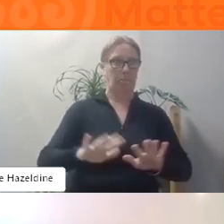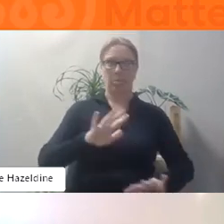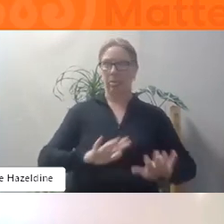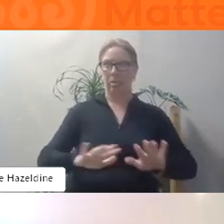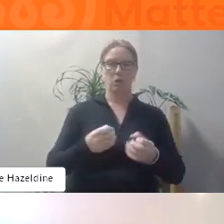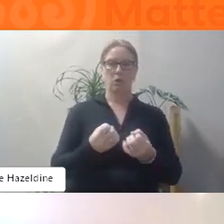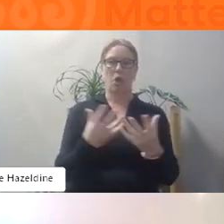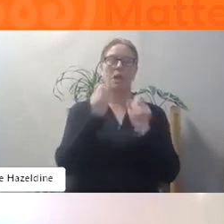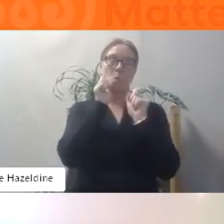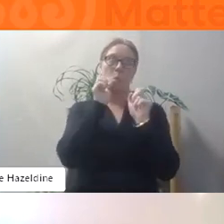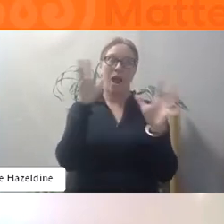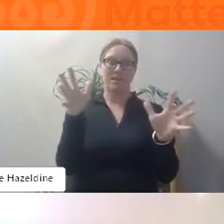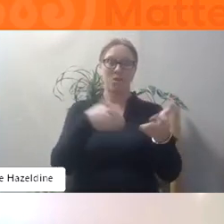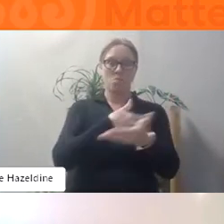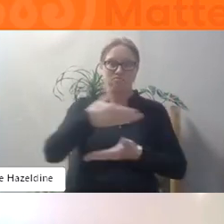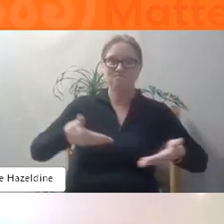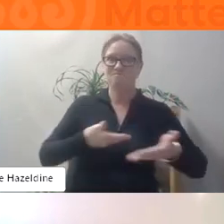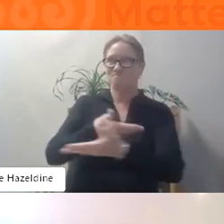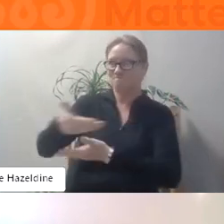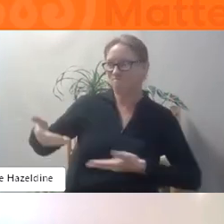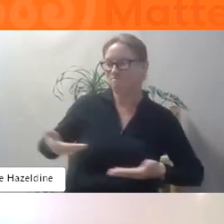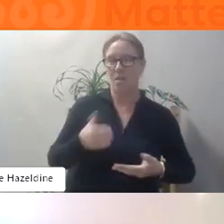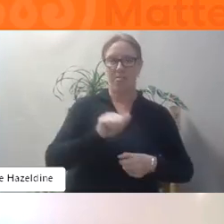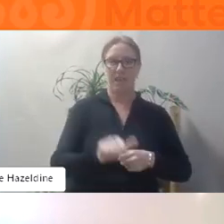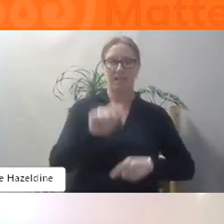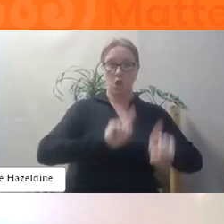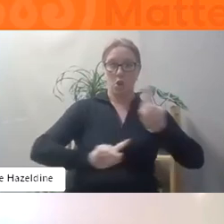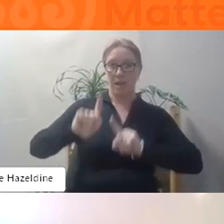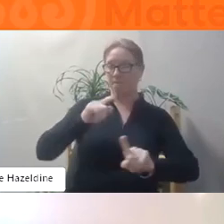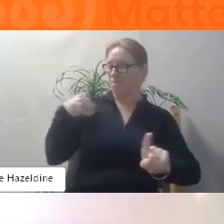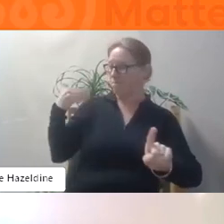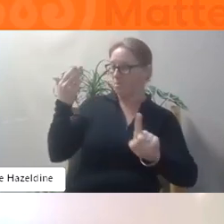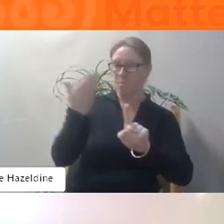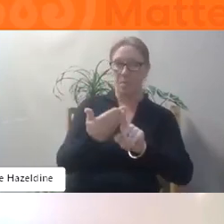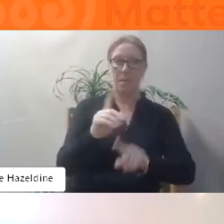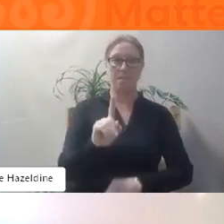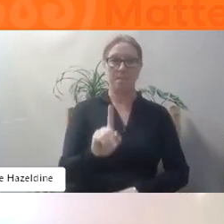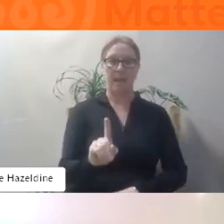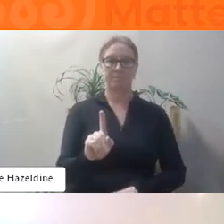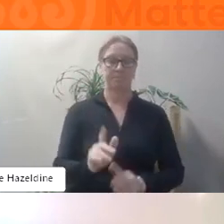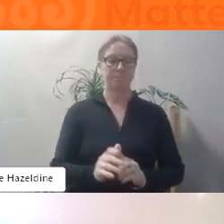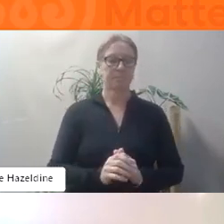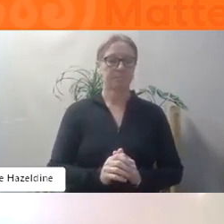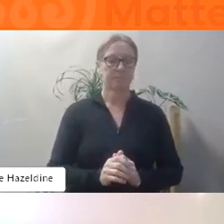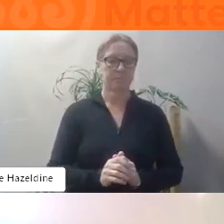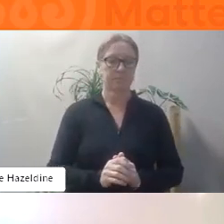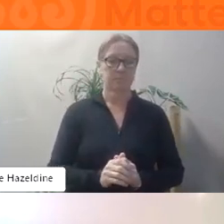wonderful discussion in this hui already. But we just want to highlight,